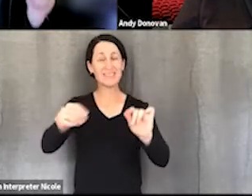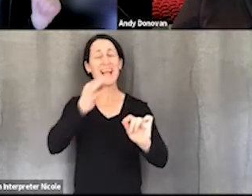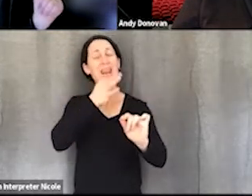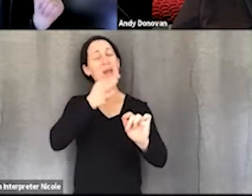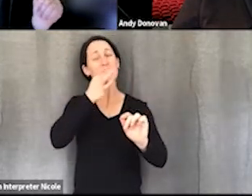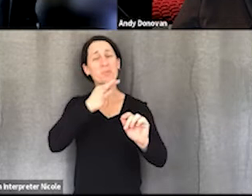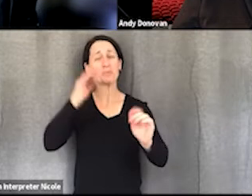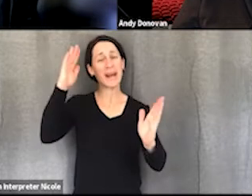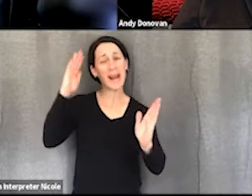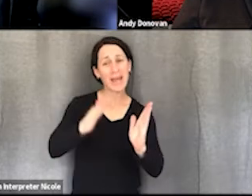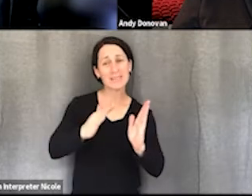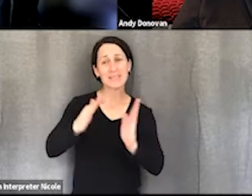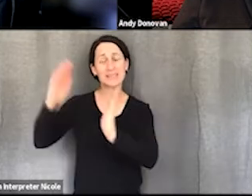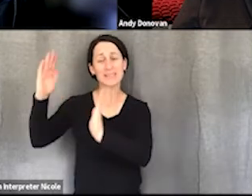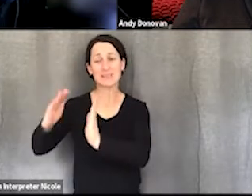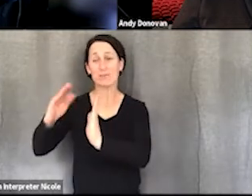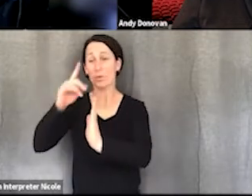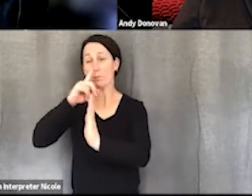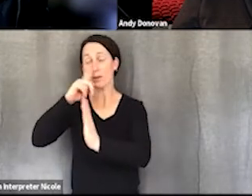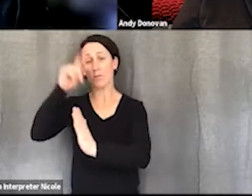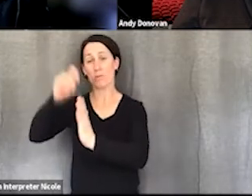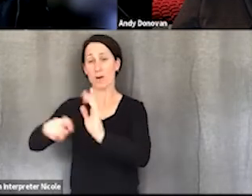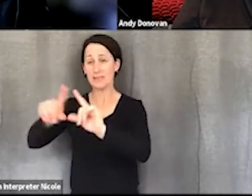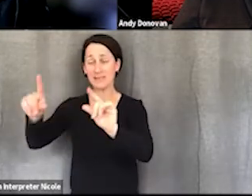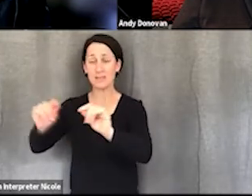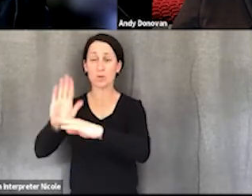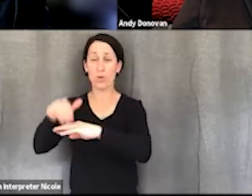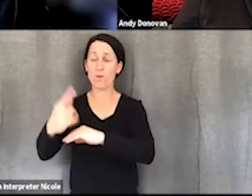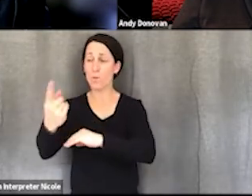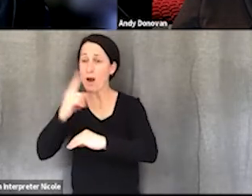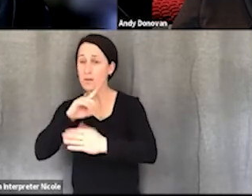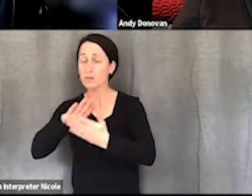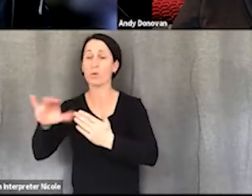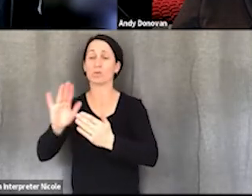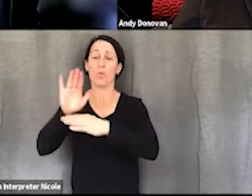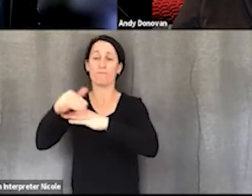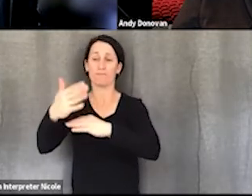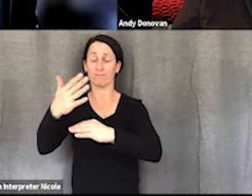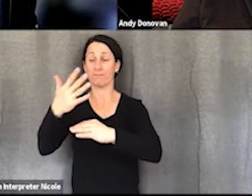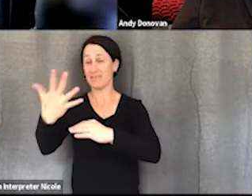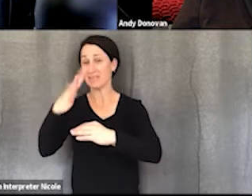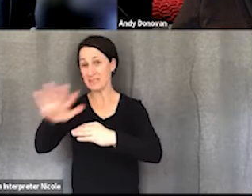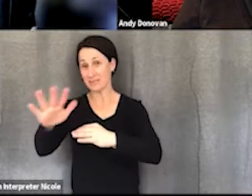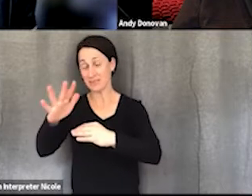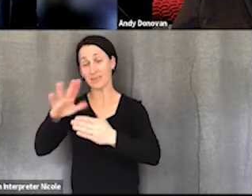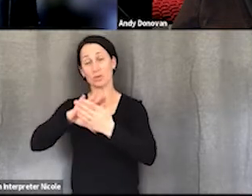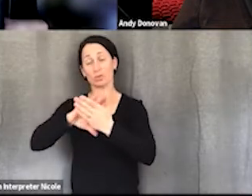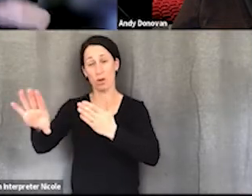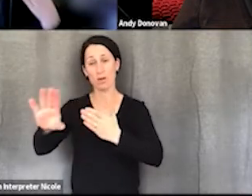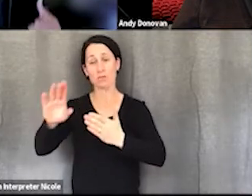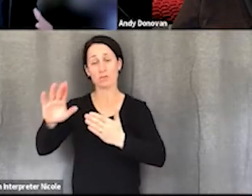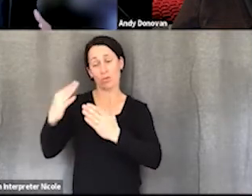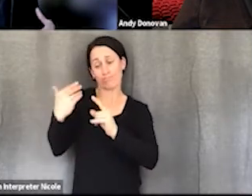spending category, over $100 or $50 in the last few months, so I think that sort of follows